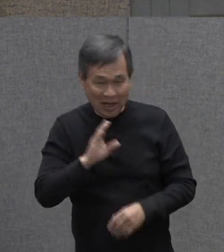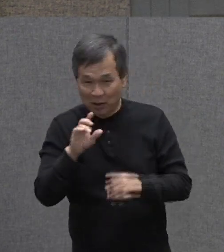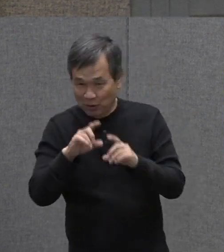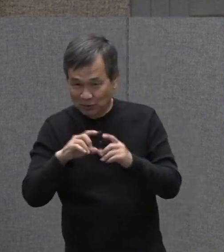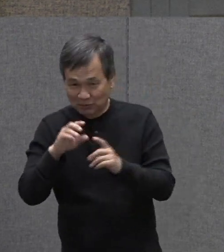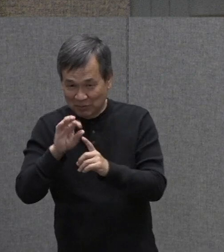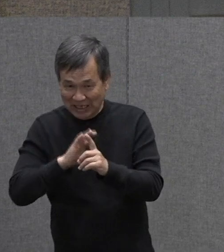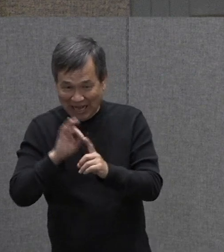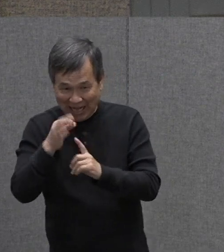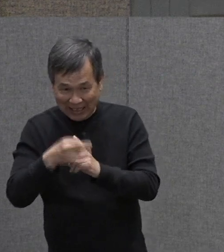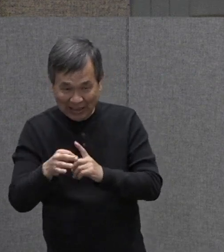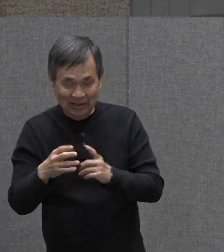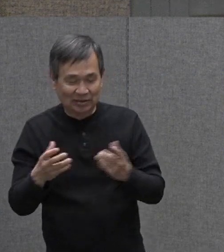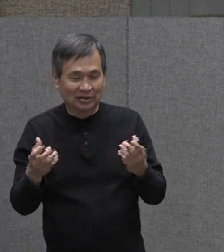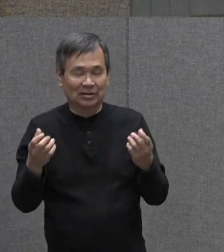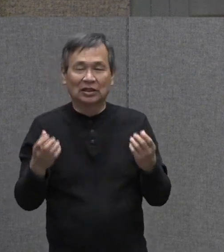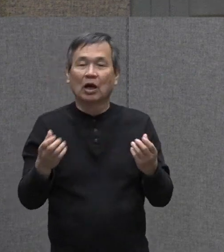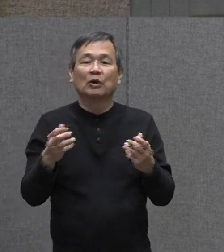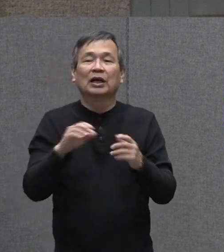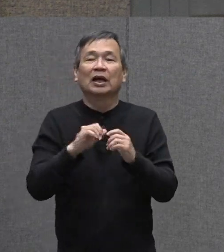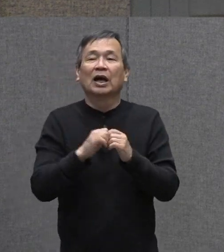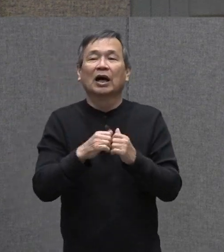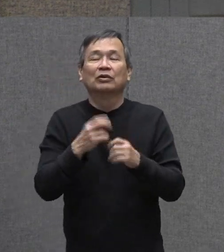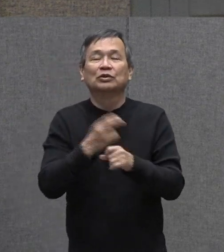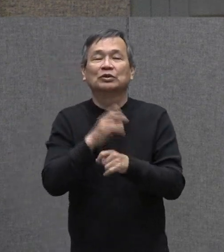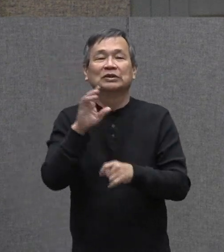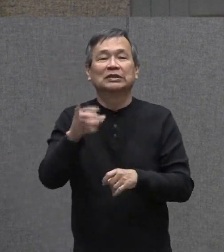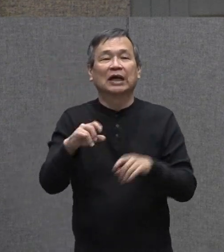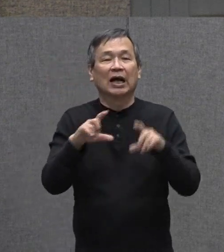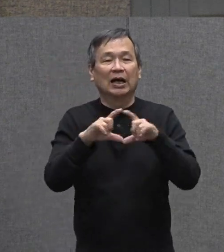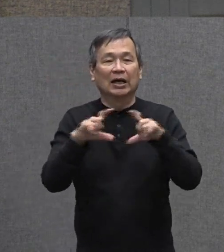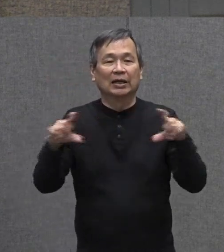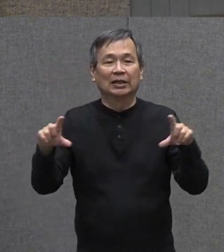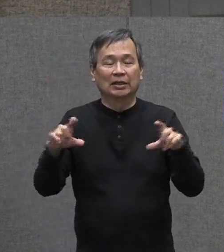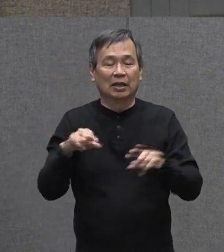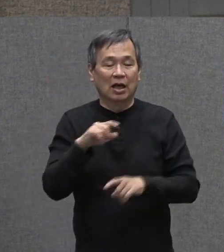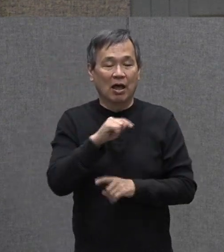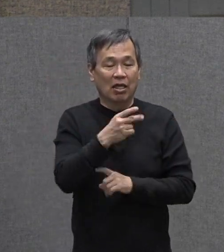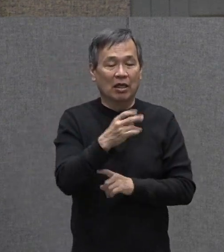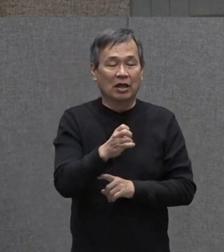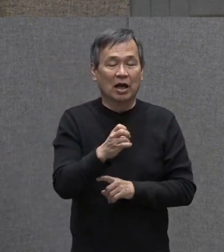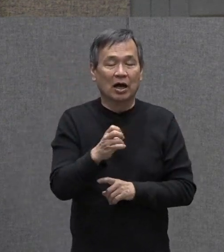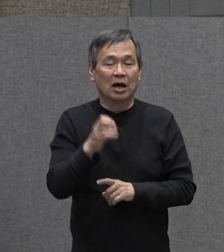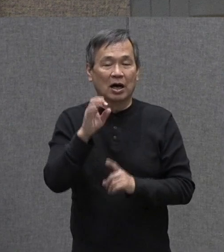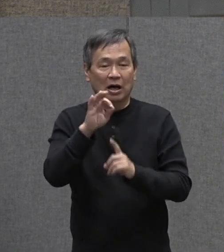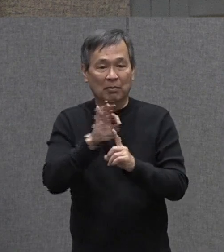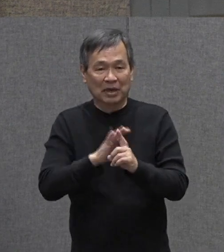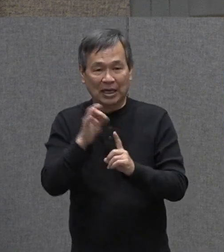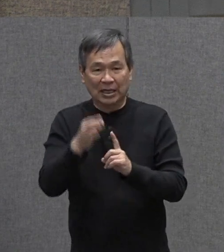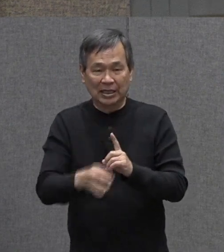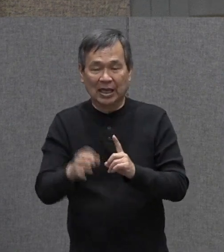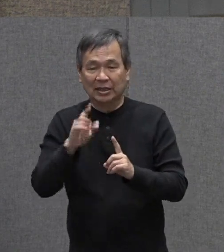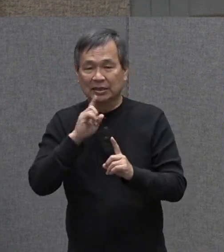How can we use this sentence frame? The banana is brown.